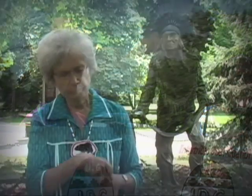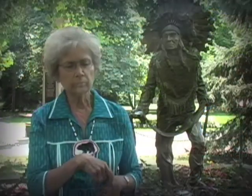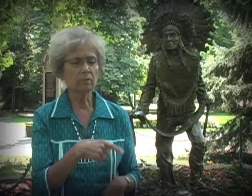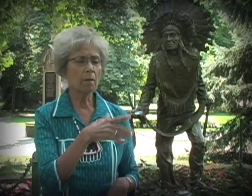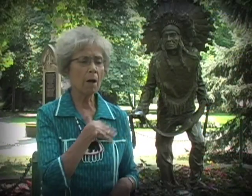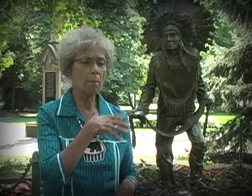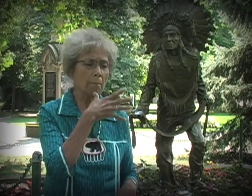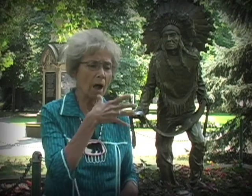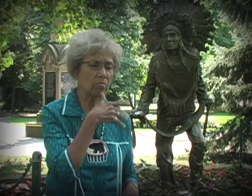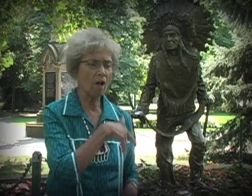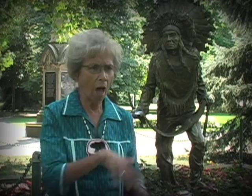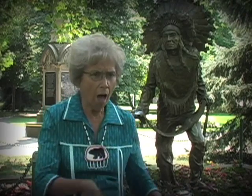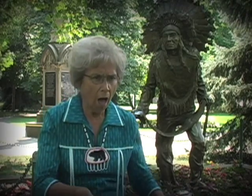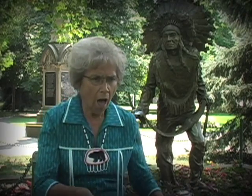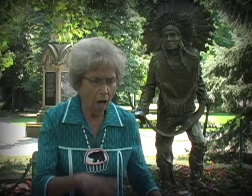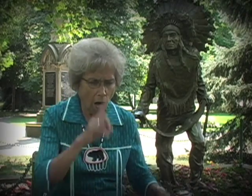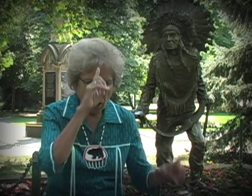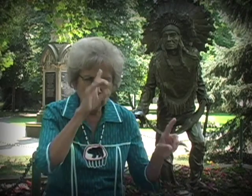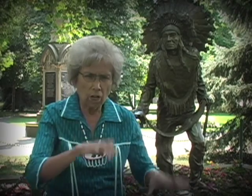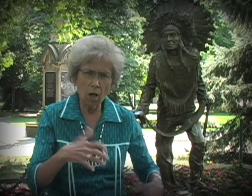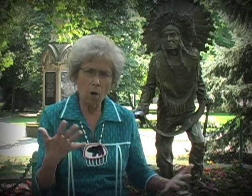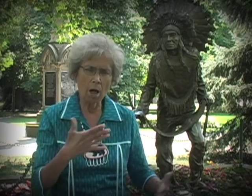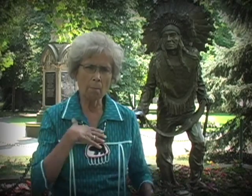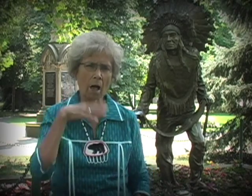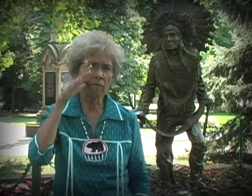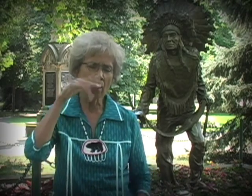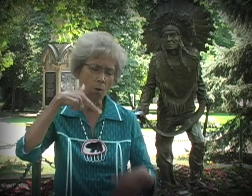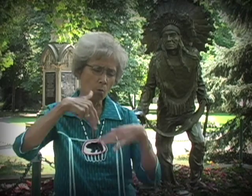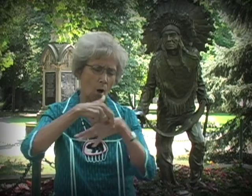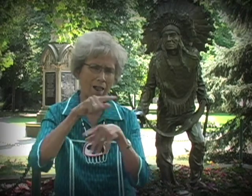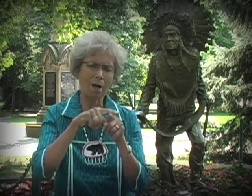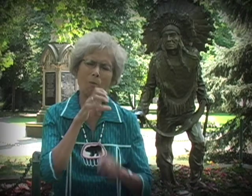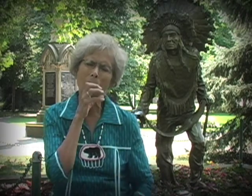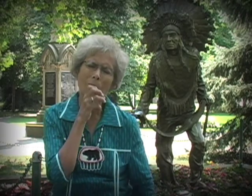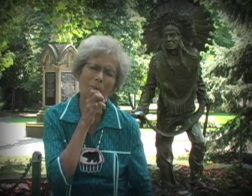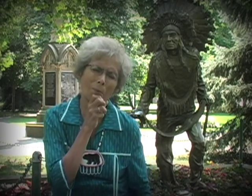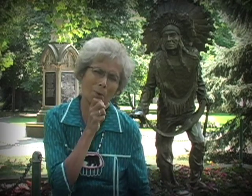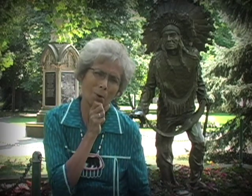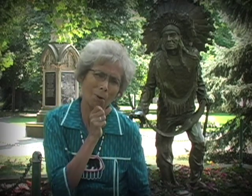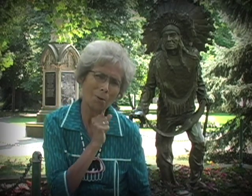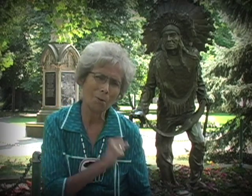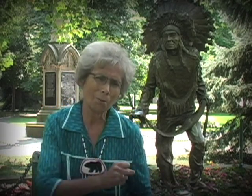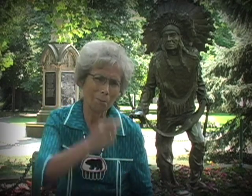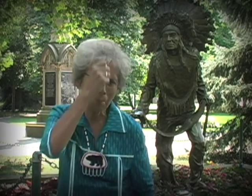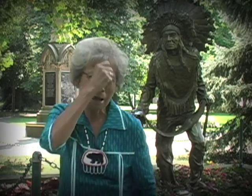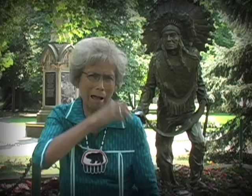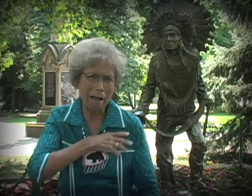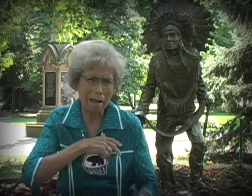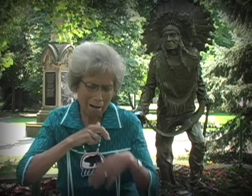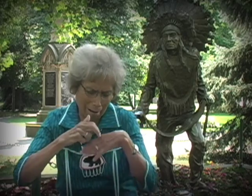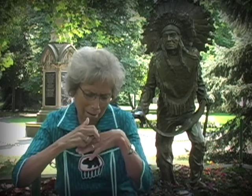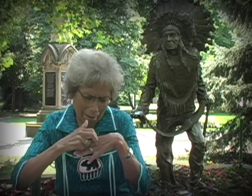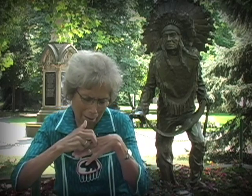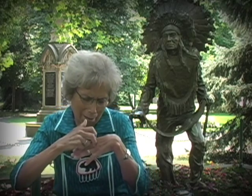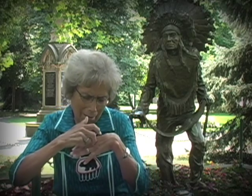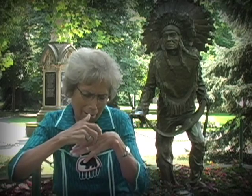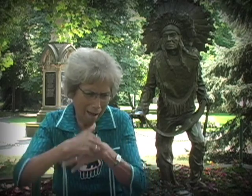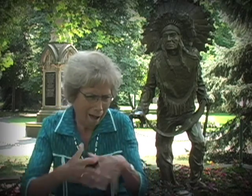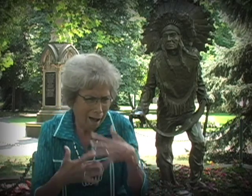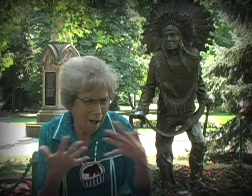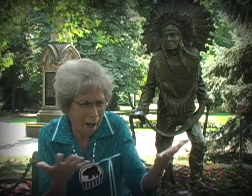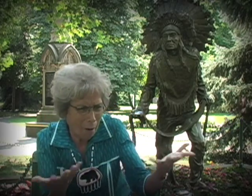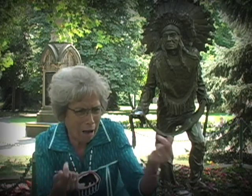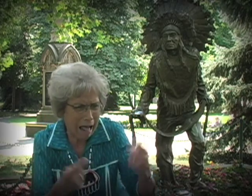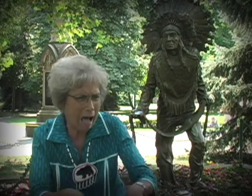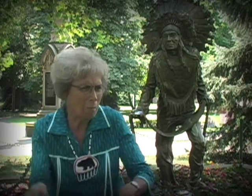My mother shocked that my father walked like very old man and limping. Mom asked, "what happened?!"